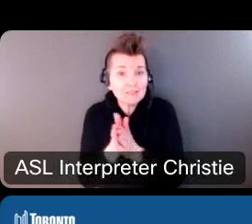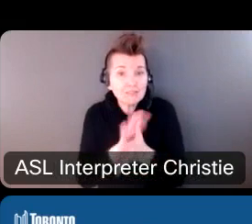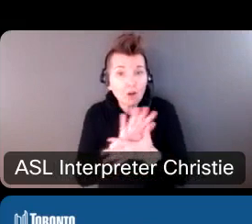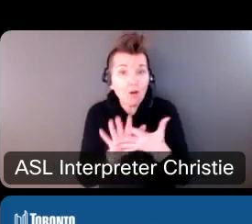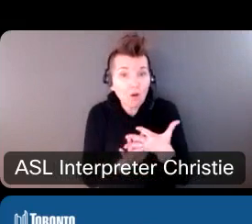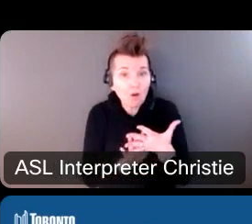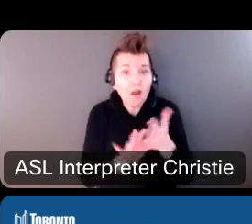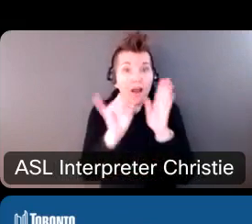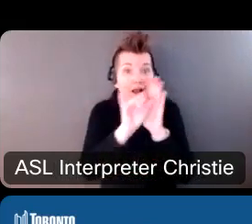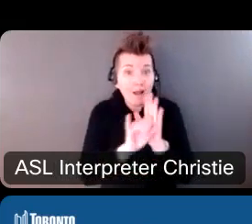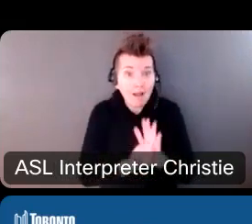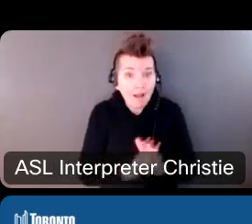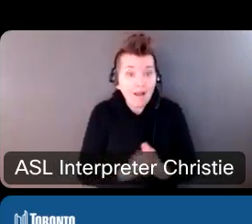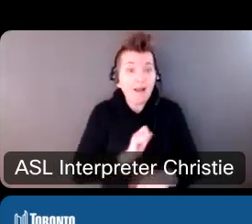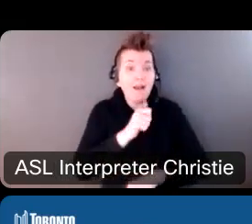out worked to obtain both qualitative